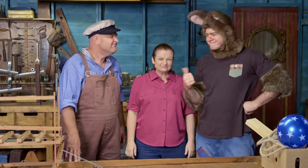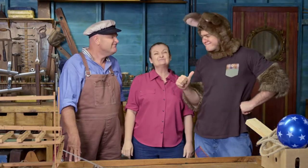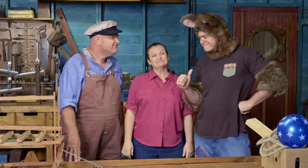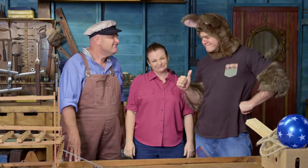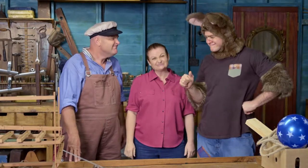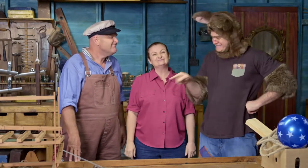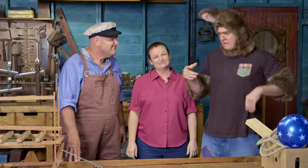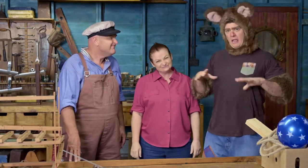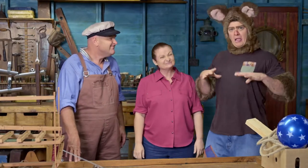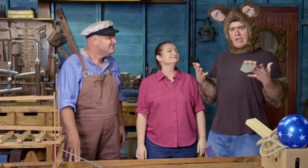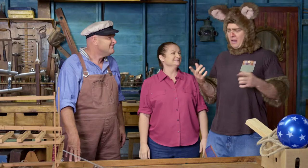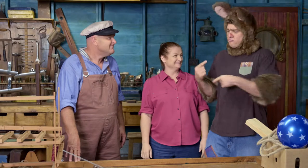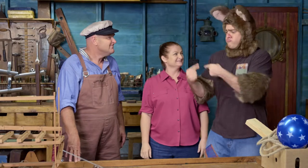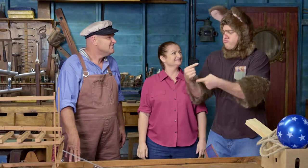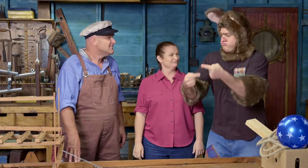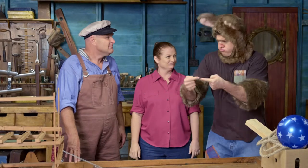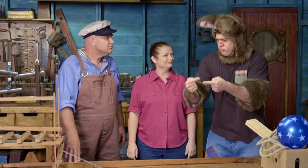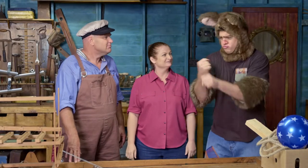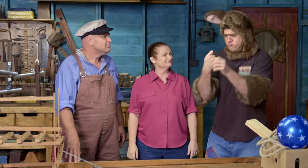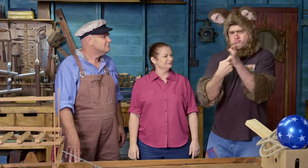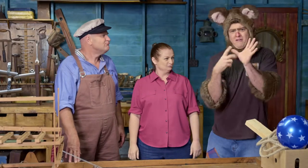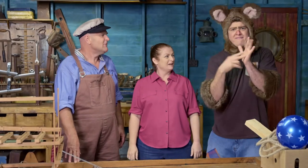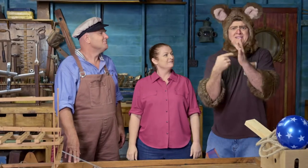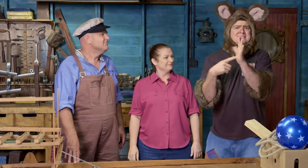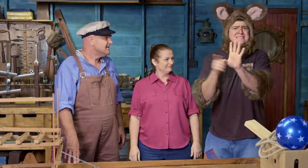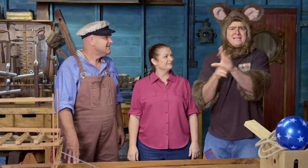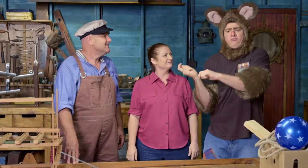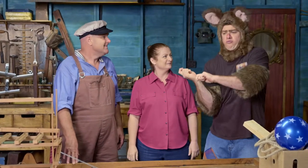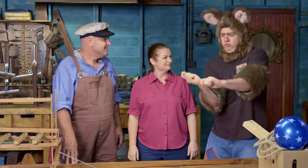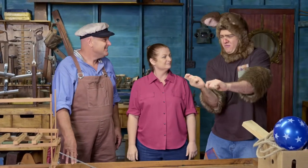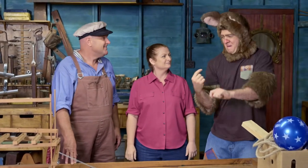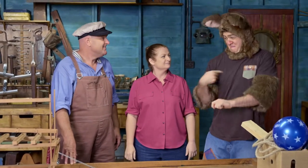Skip will be a bit disappointed, wouldn't he? The ball should just roll down by itself.